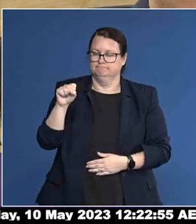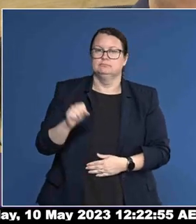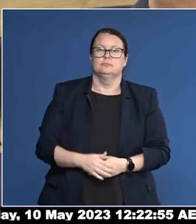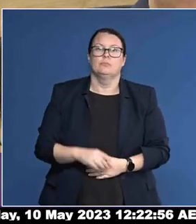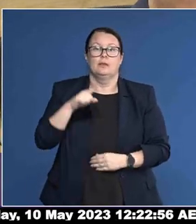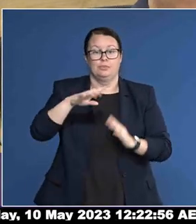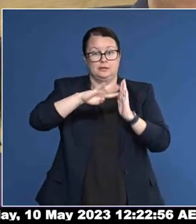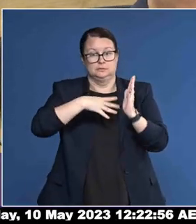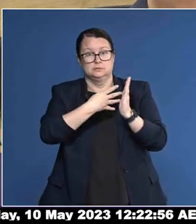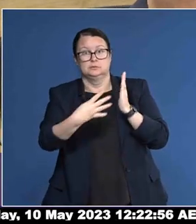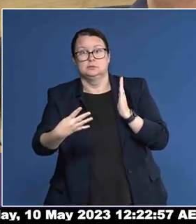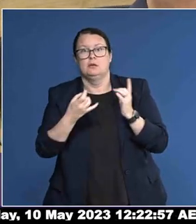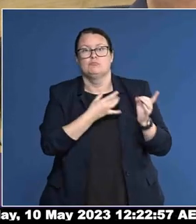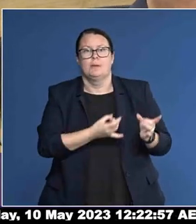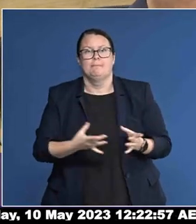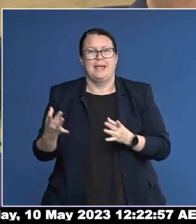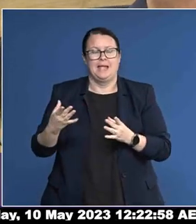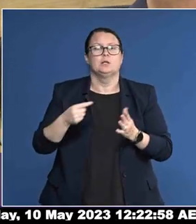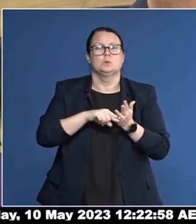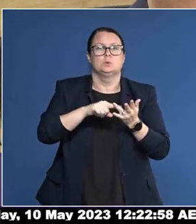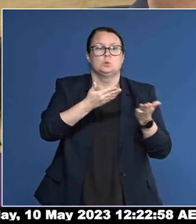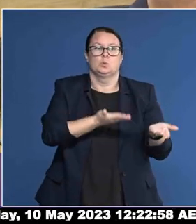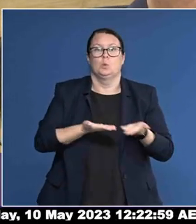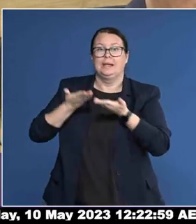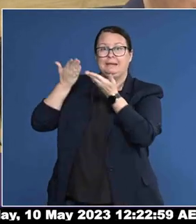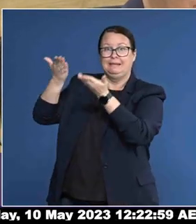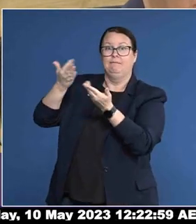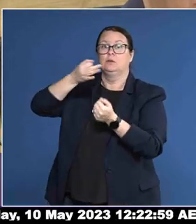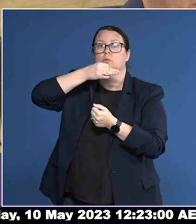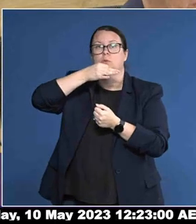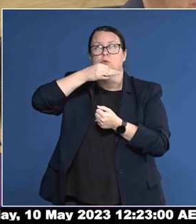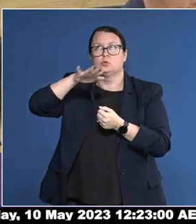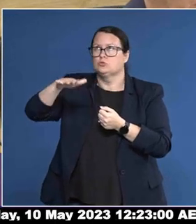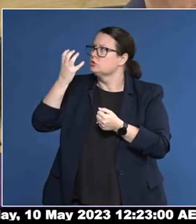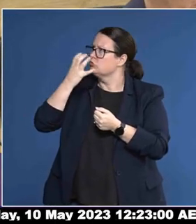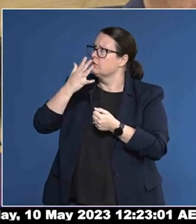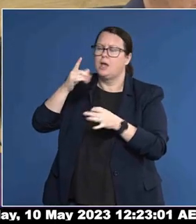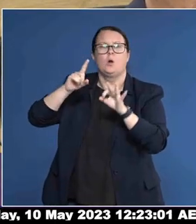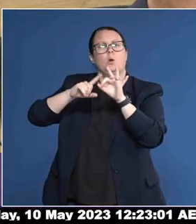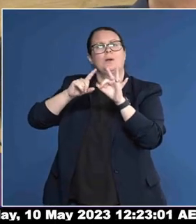preparation of material to provide to the children - sorry, the Queensland Family and